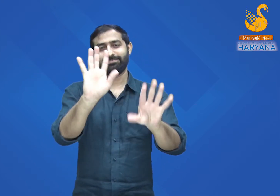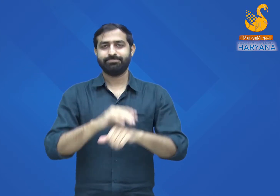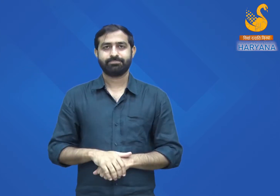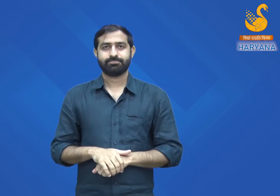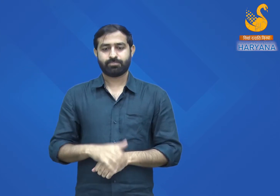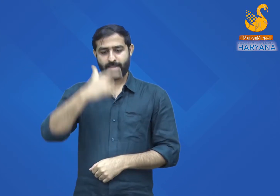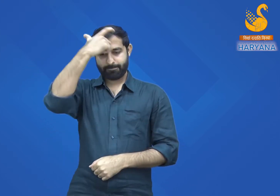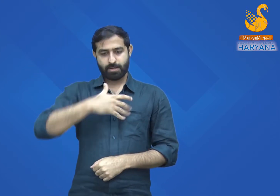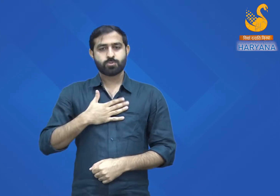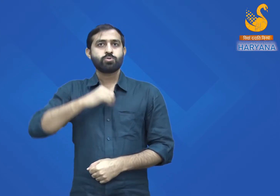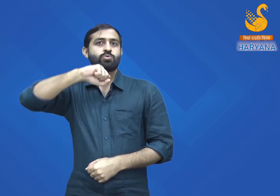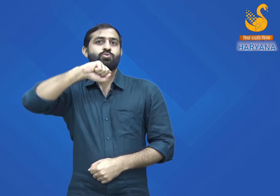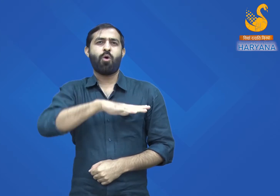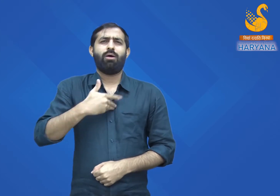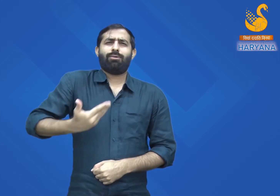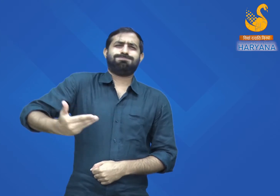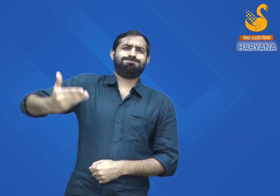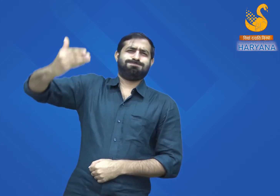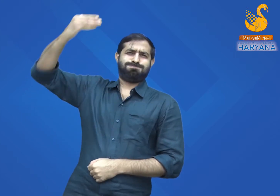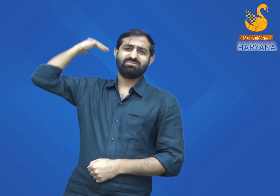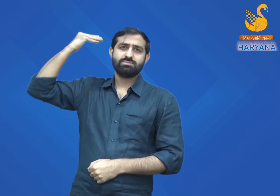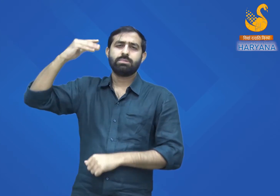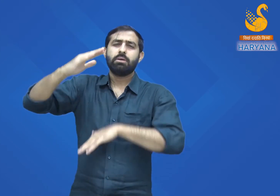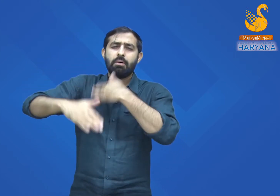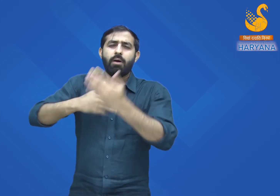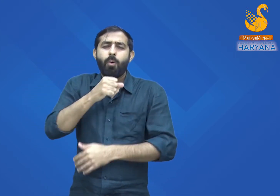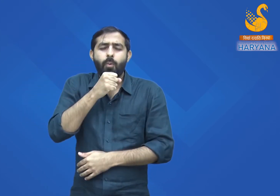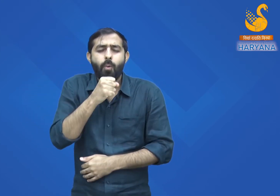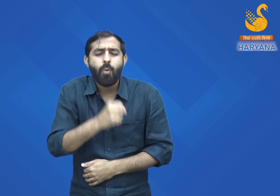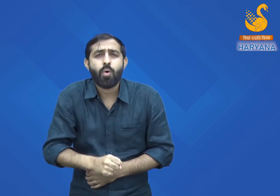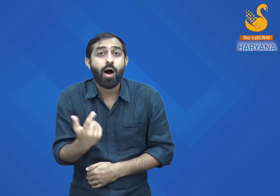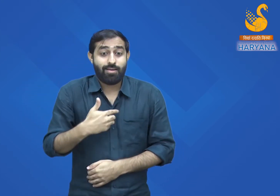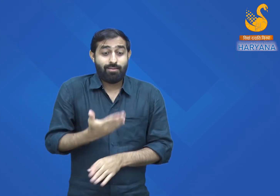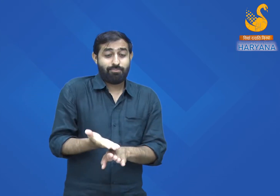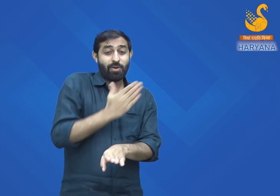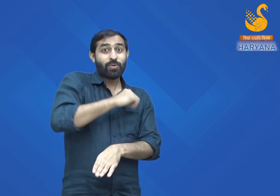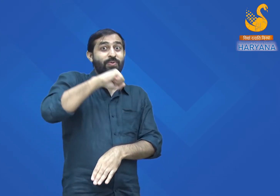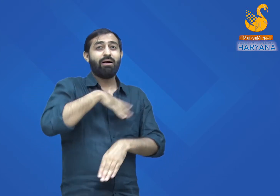Let me give you an example. Older generation have experiences about the past.